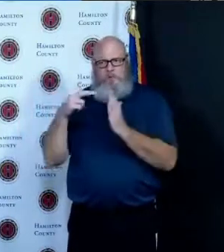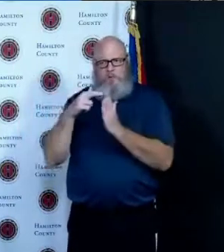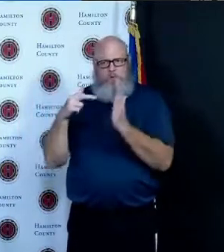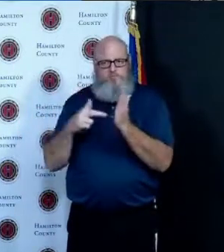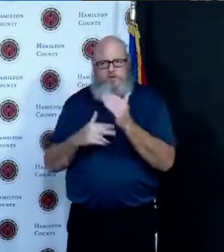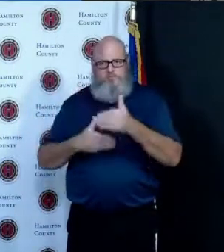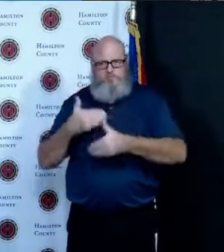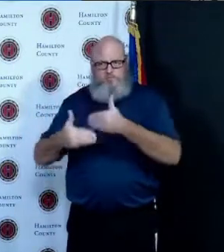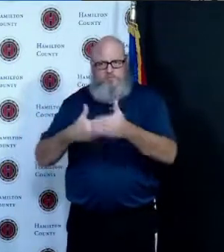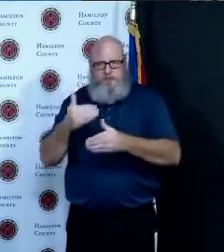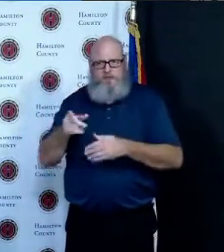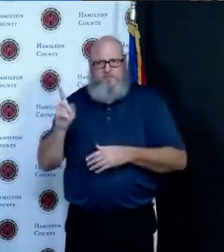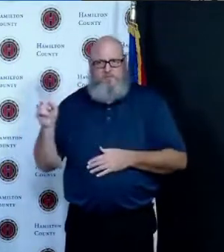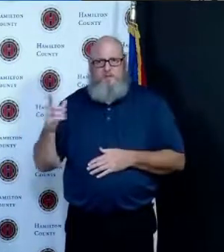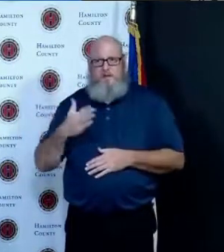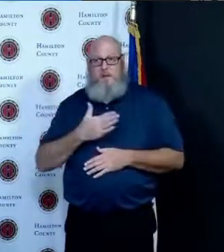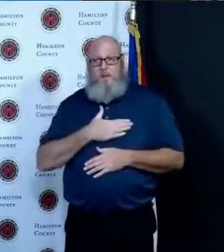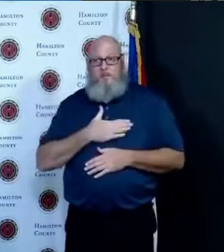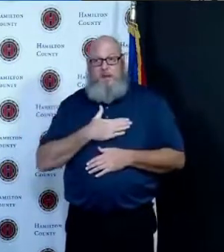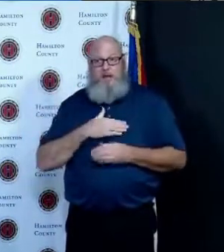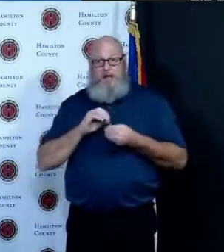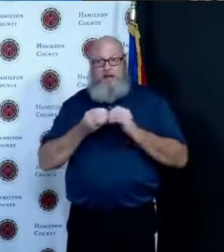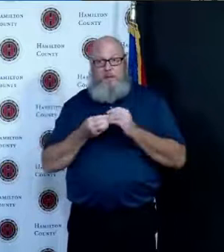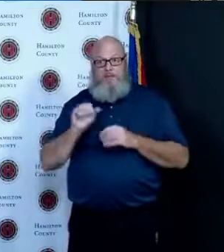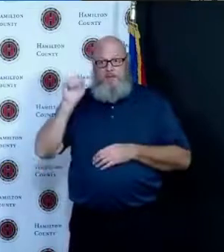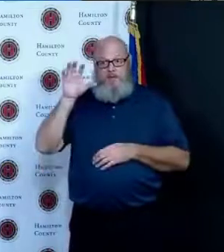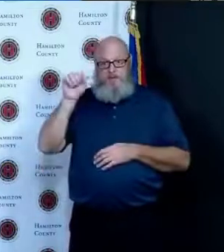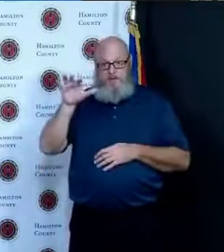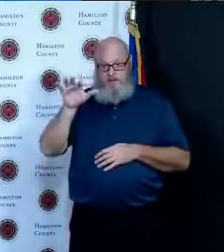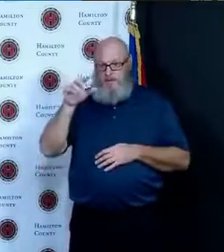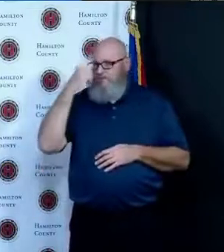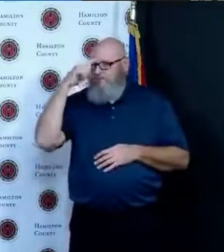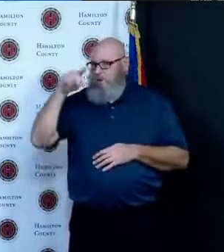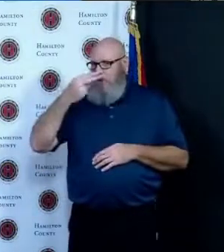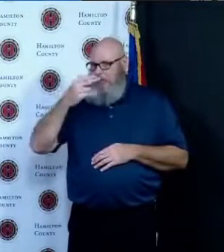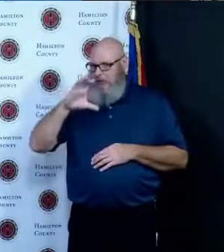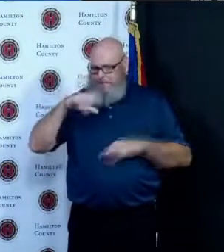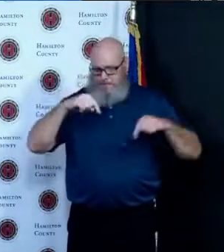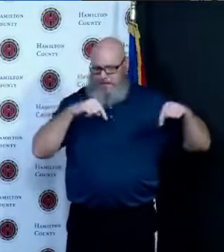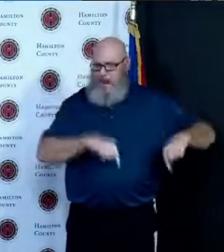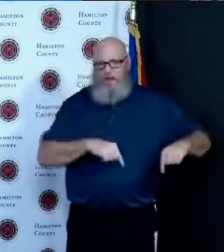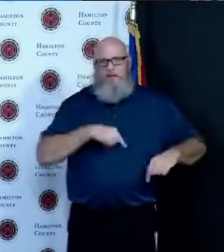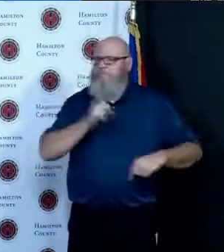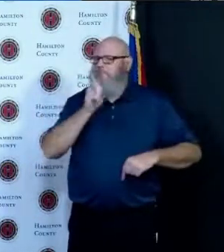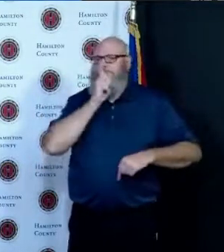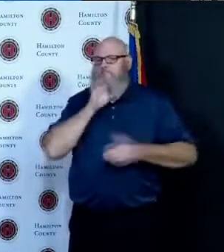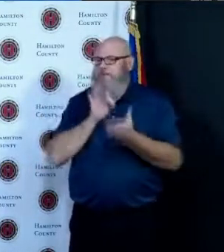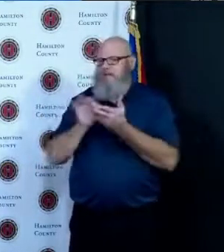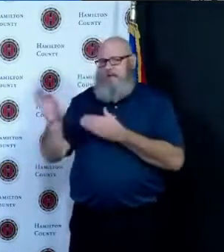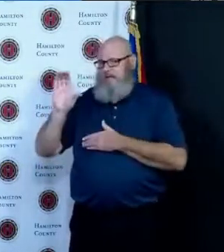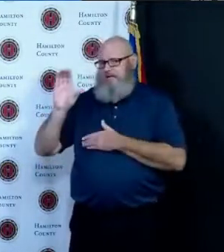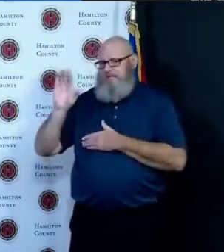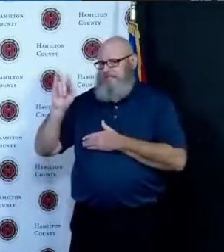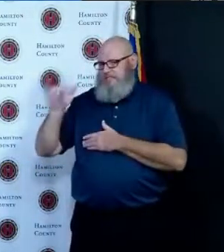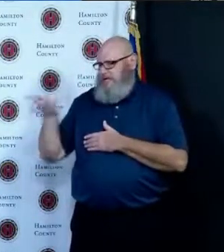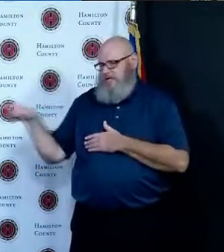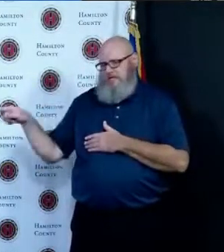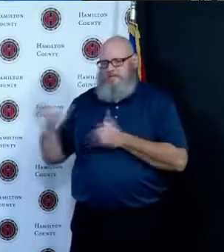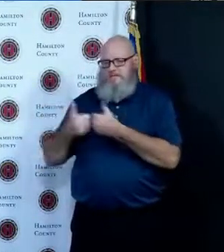I'm sharing are just for Hamilton County we might have city residents registering on our website but in addition there's another list being maintained by the city of Cincinnati Health